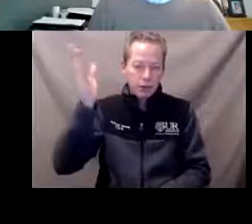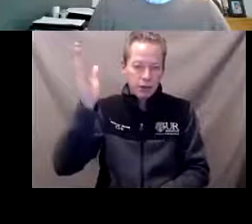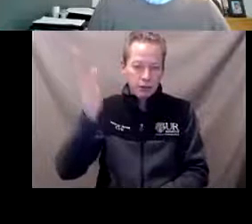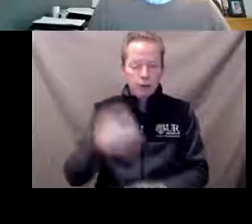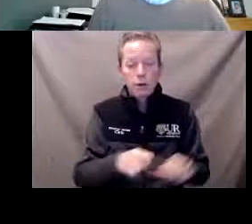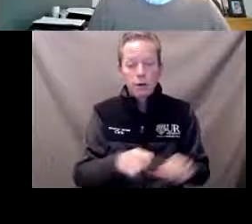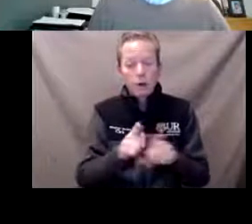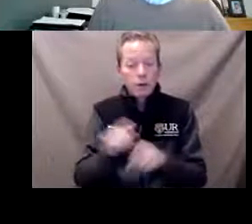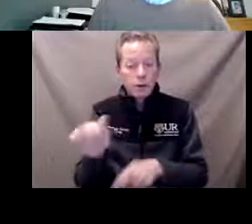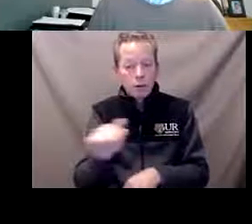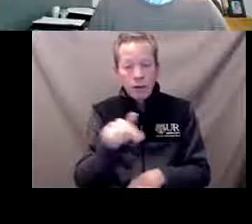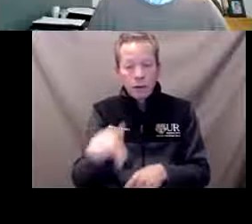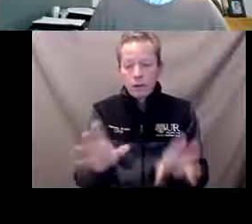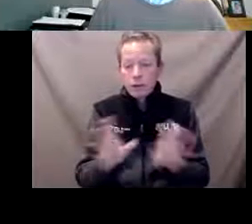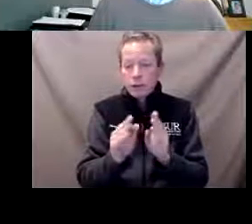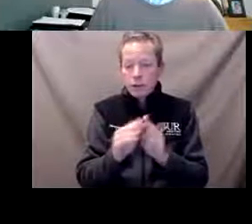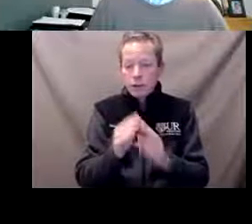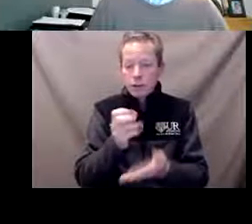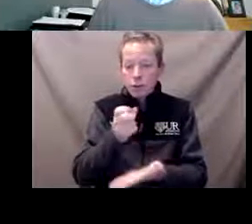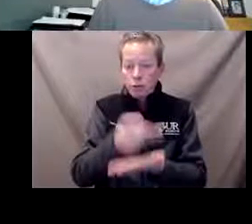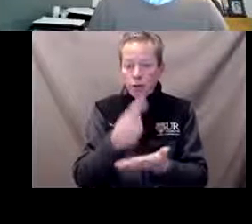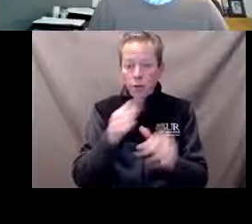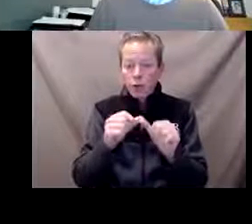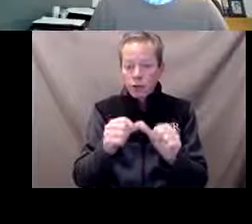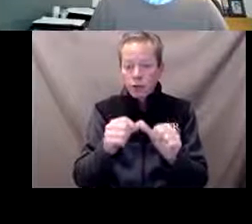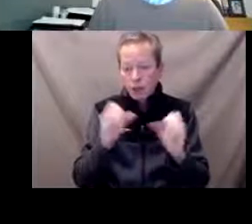this session is accredited for continuing education credits both continuing medical